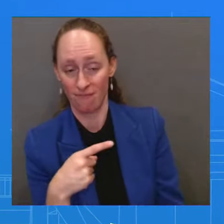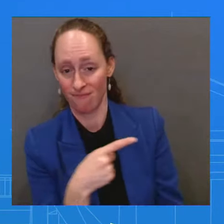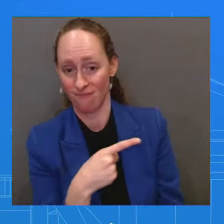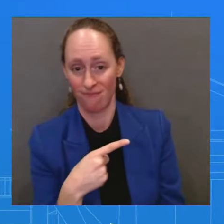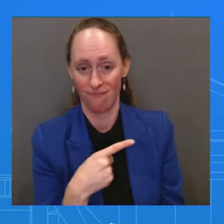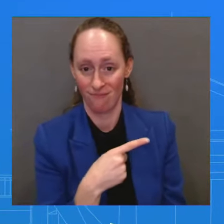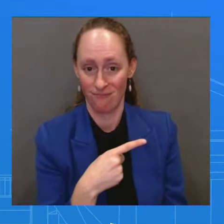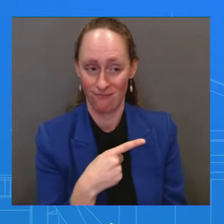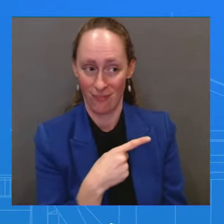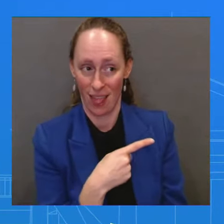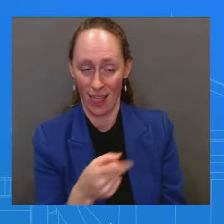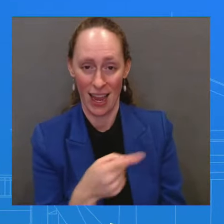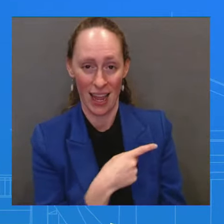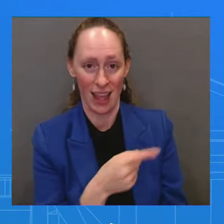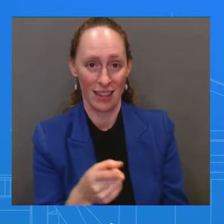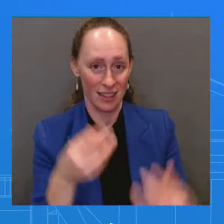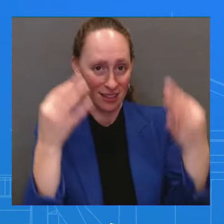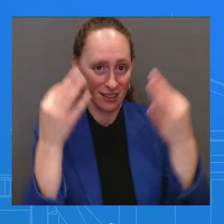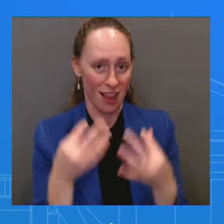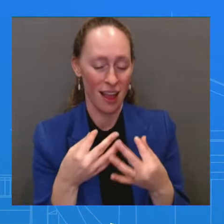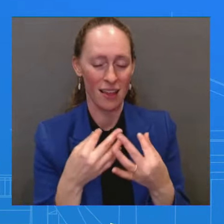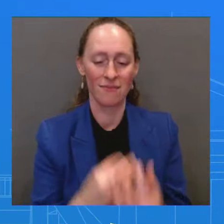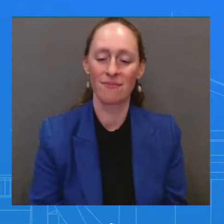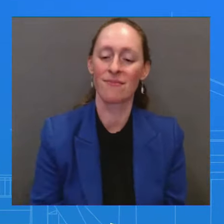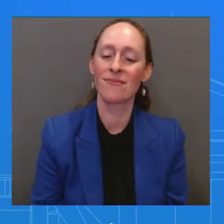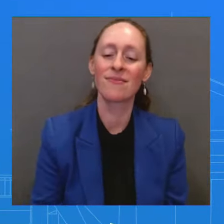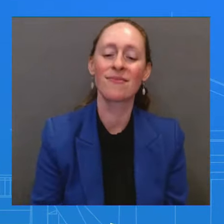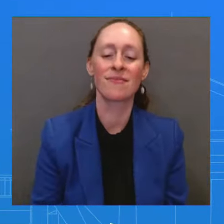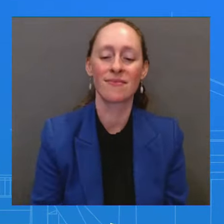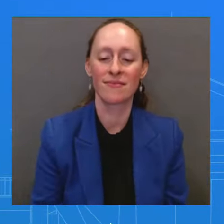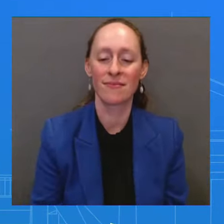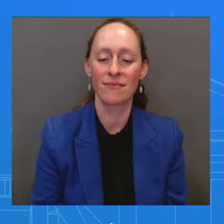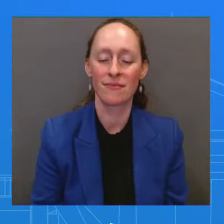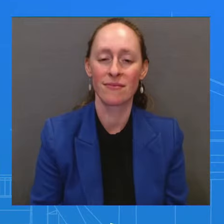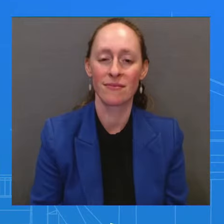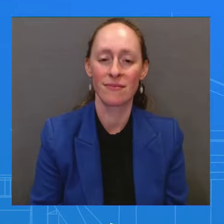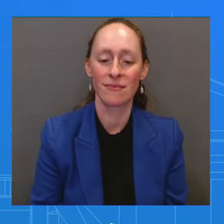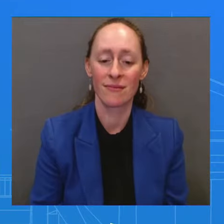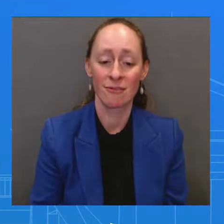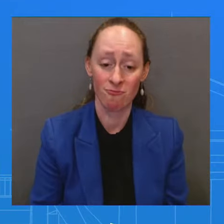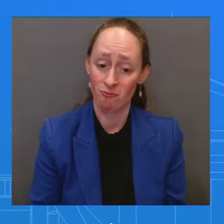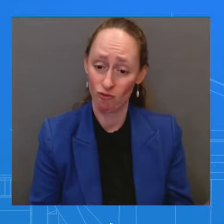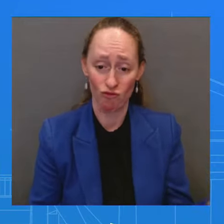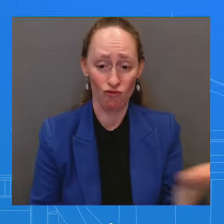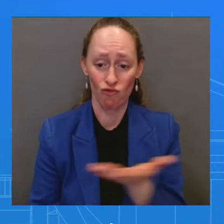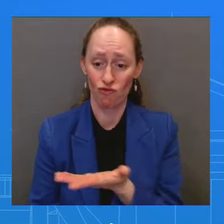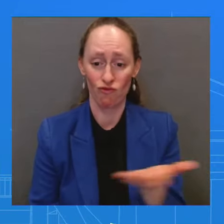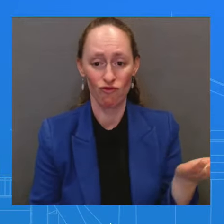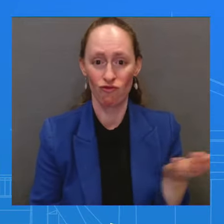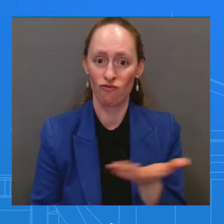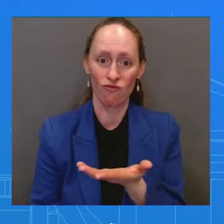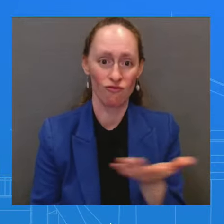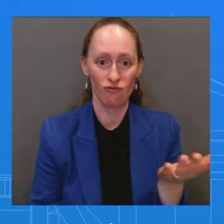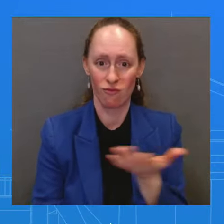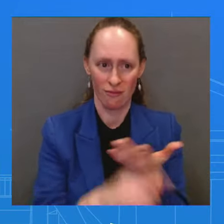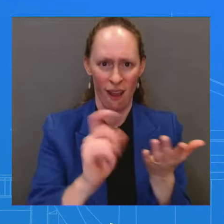continued funding support for Ukraine. But it's important for us to point out what they've said publicly. The Press: Has the President spoken to Speaker McCarthy,